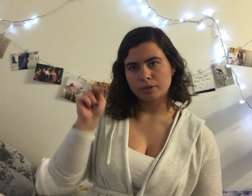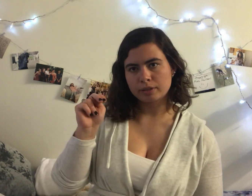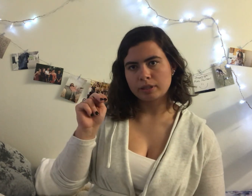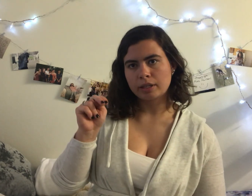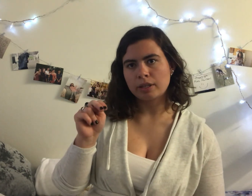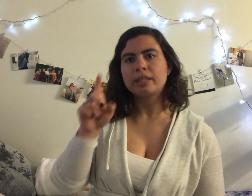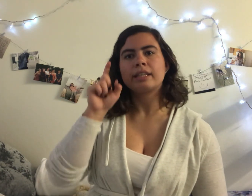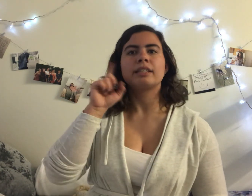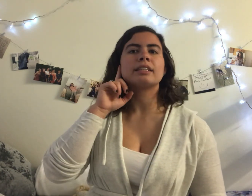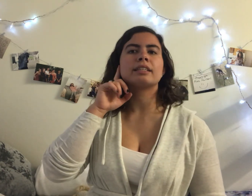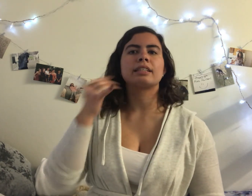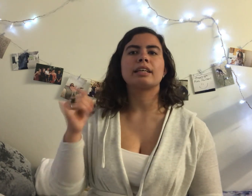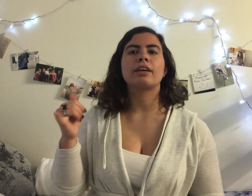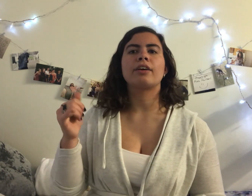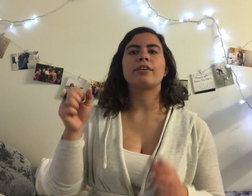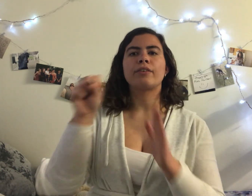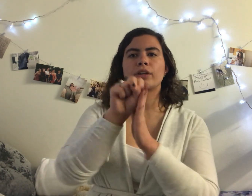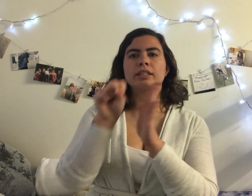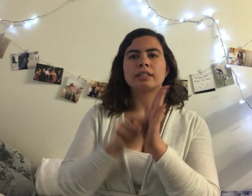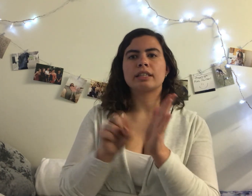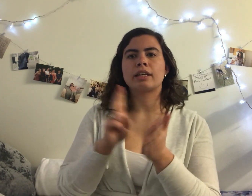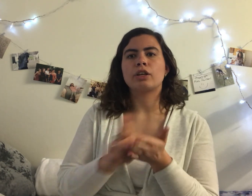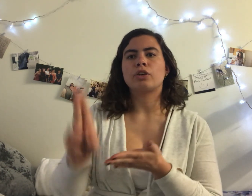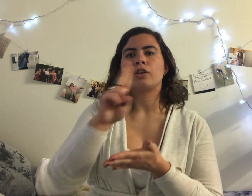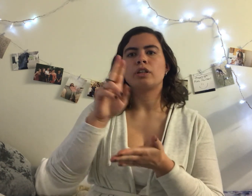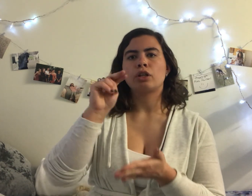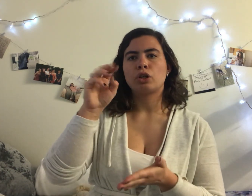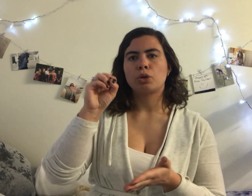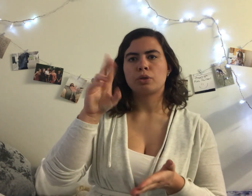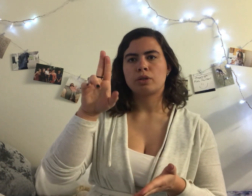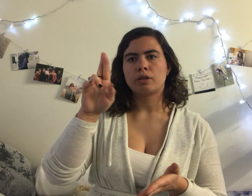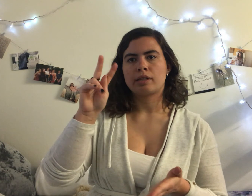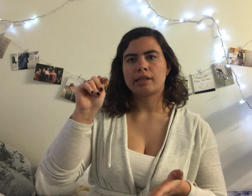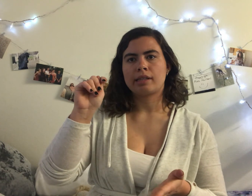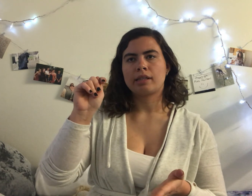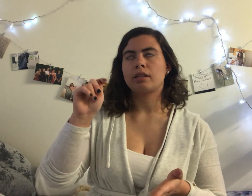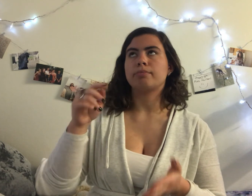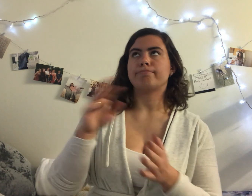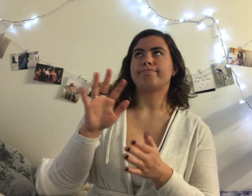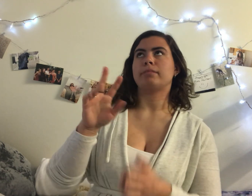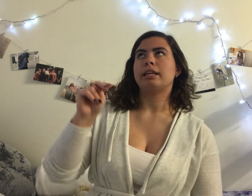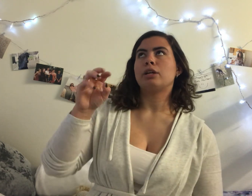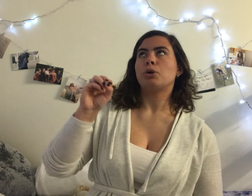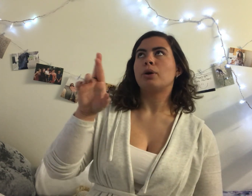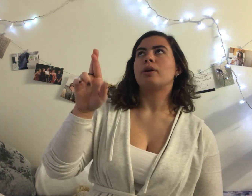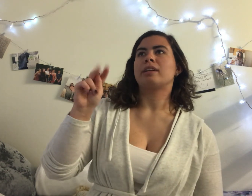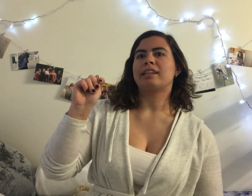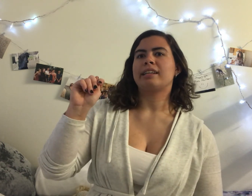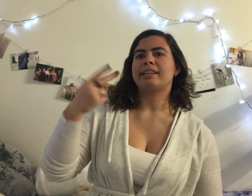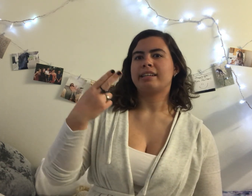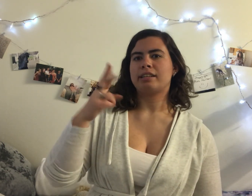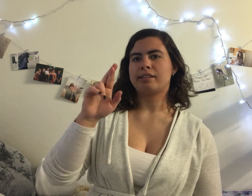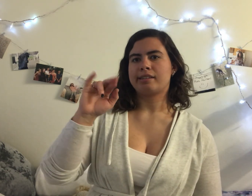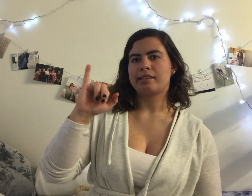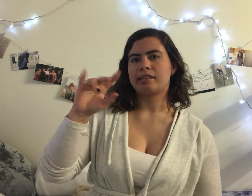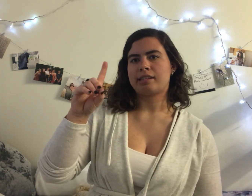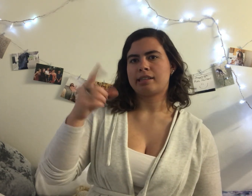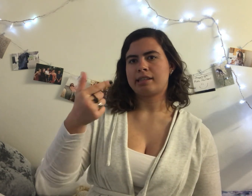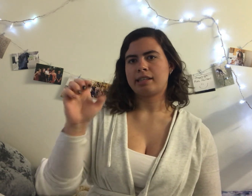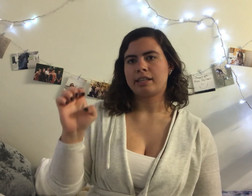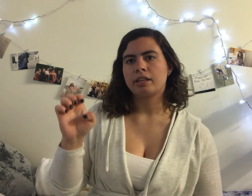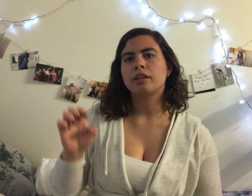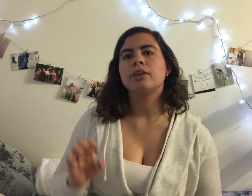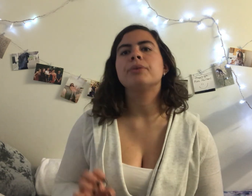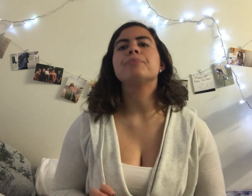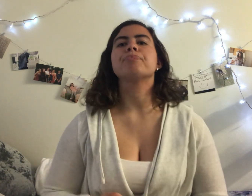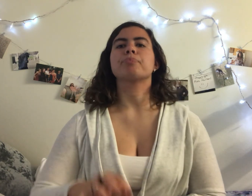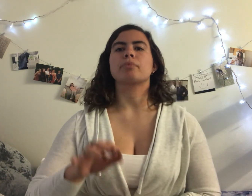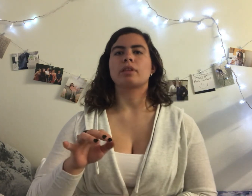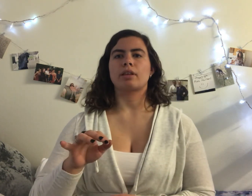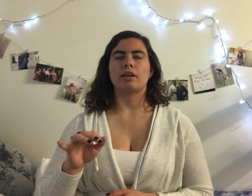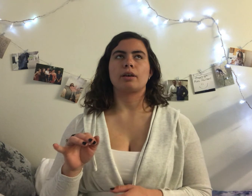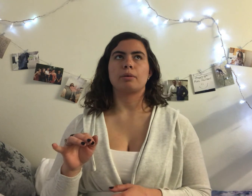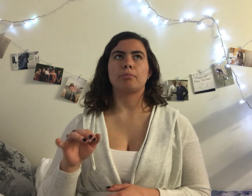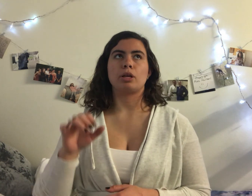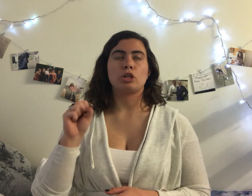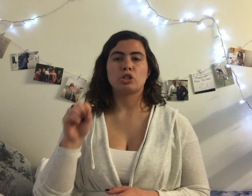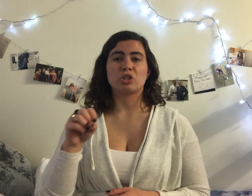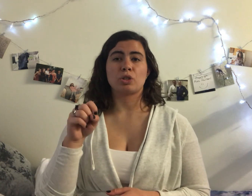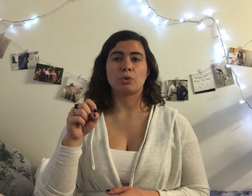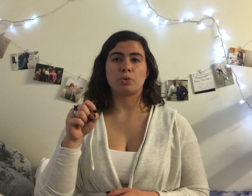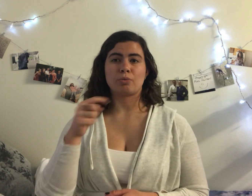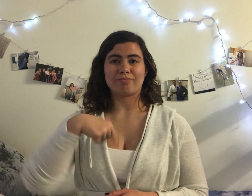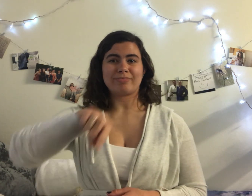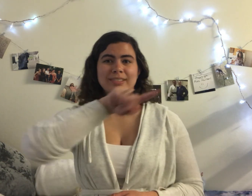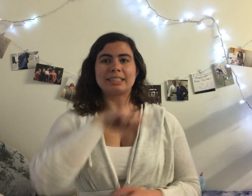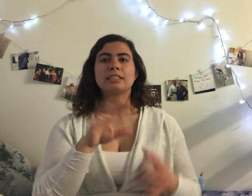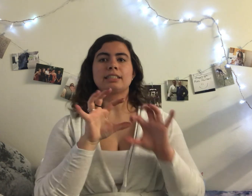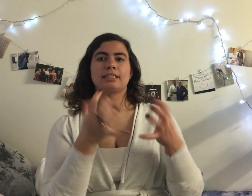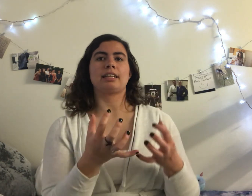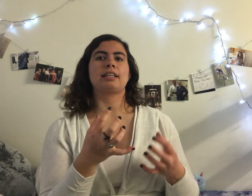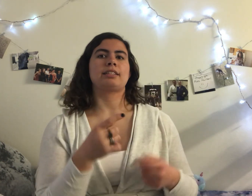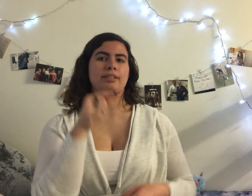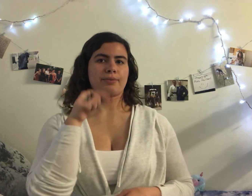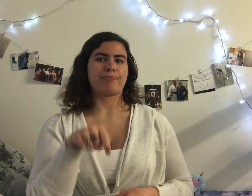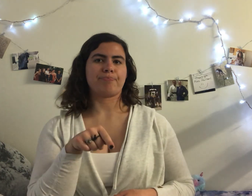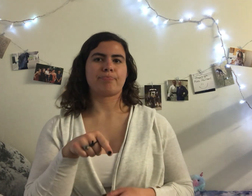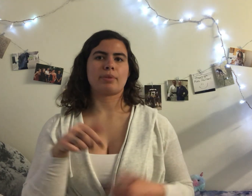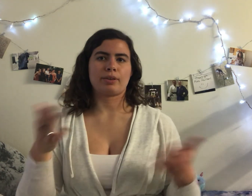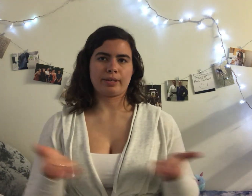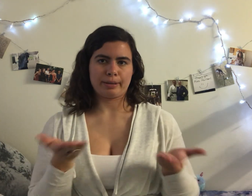which is California State University Northridge. So I'm taking all those classes here.